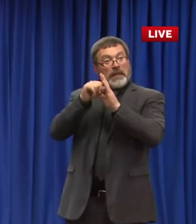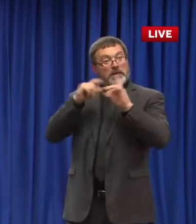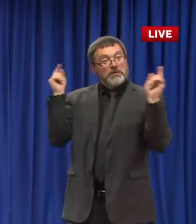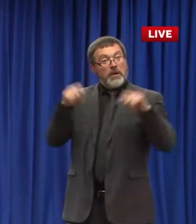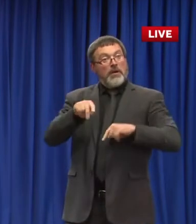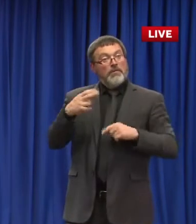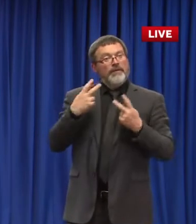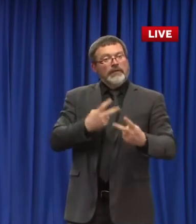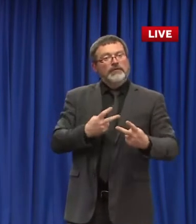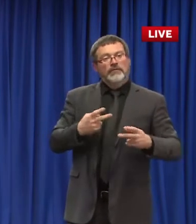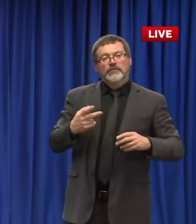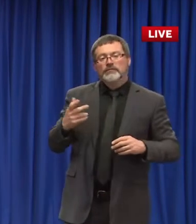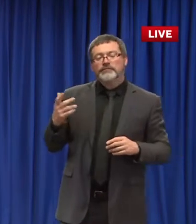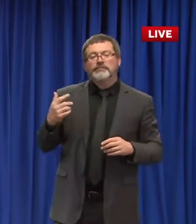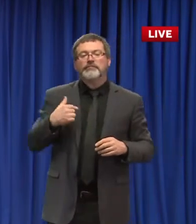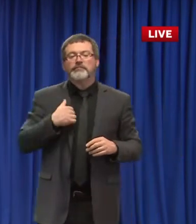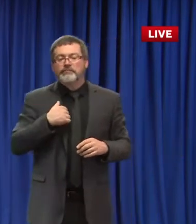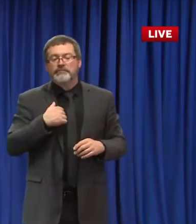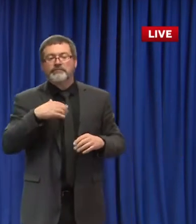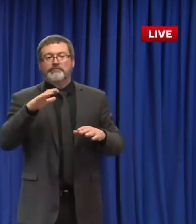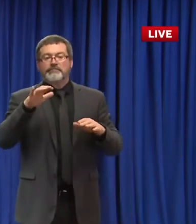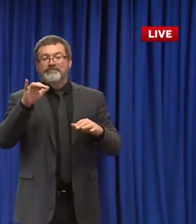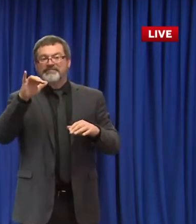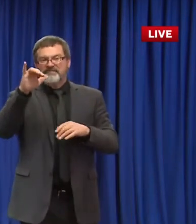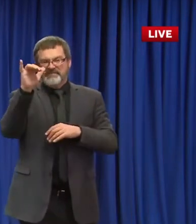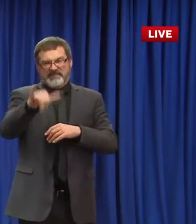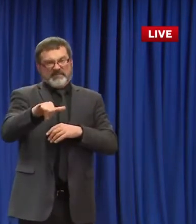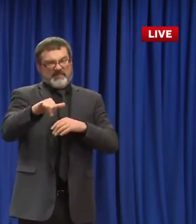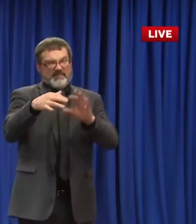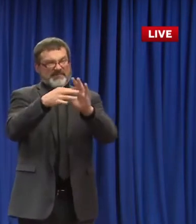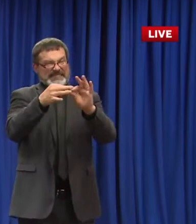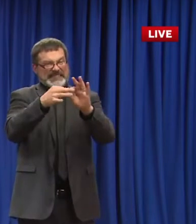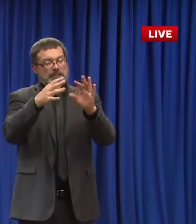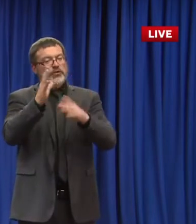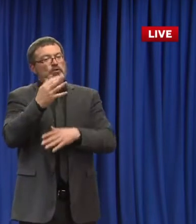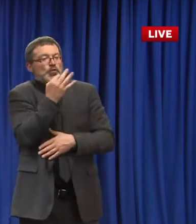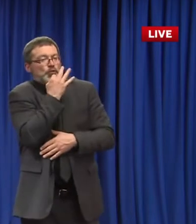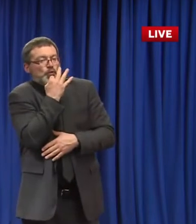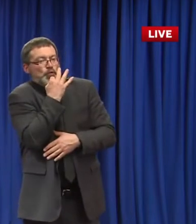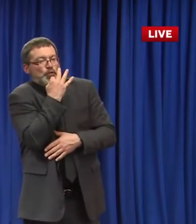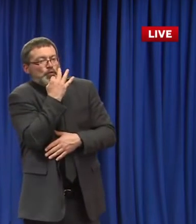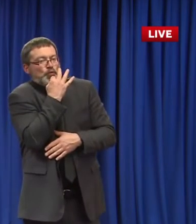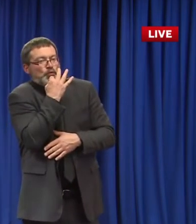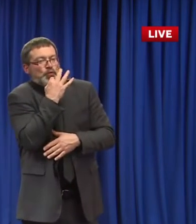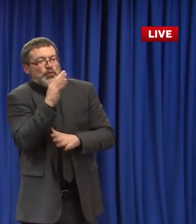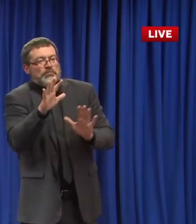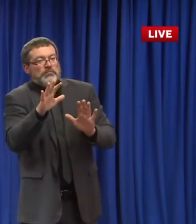SO SO WE’RE LOOKING AT A VARIETY OF DIFFERENT MODELS FOR LODGING I CAN TELL YOU THIS WHEN WE KIND OF MAKE THAT DECISION AND HOPEFULLY SOONER THAN LATER.